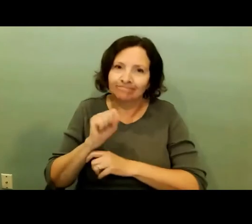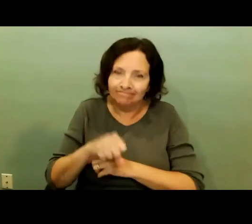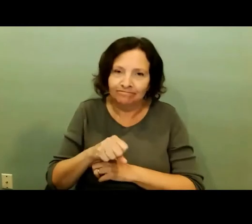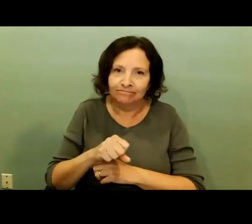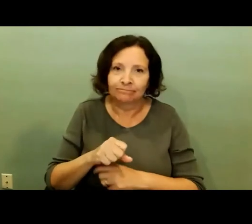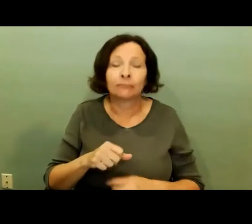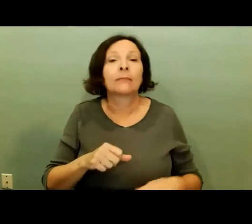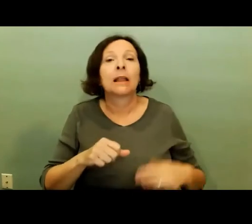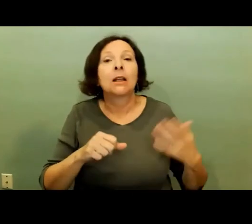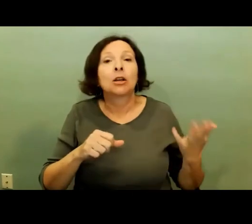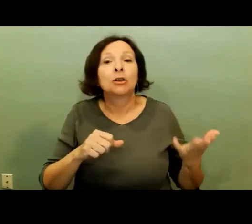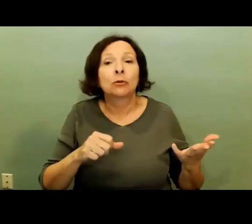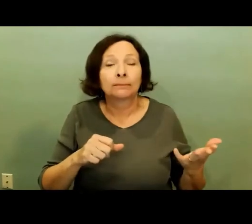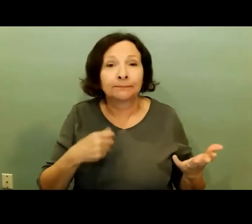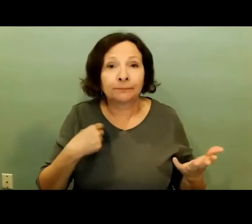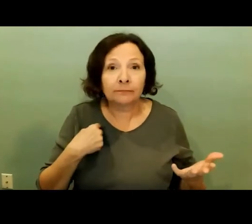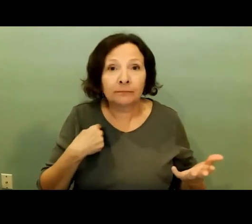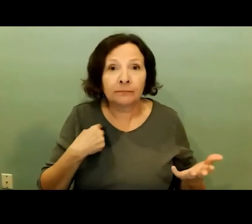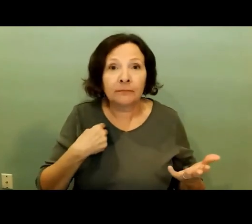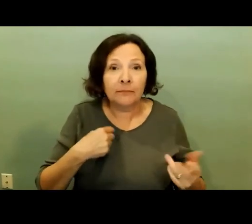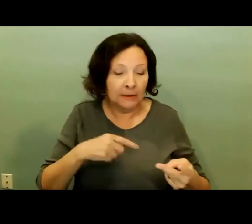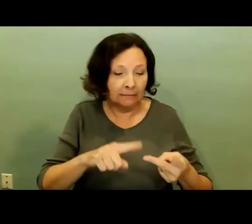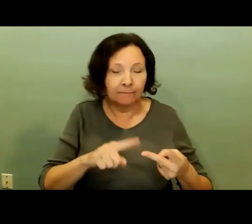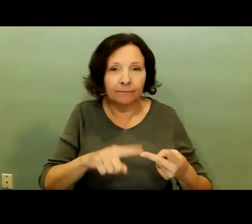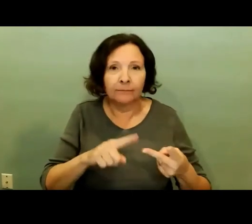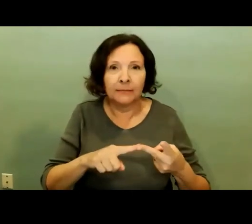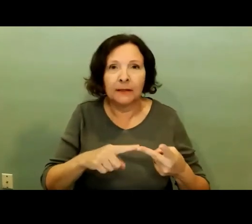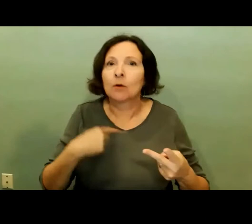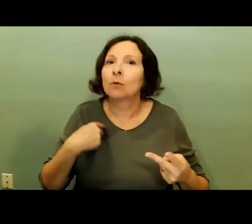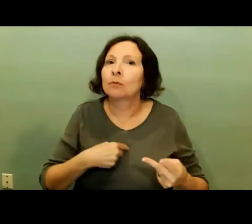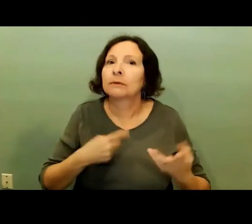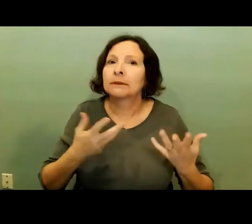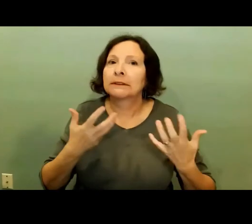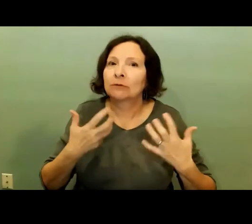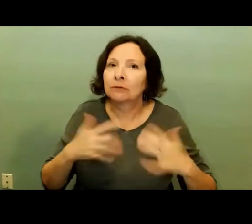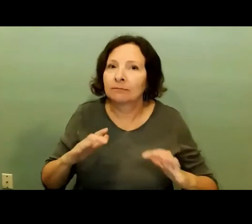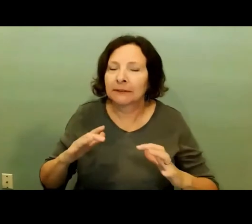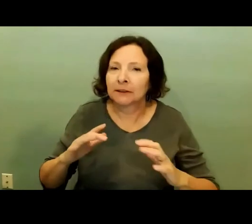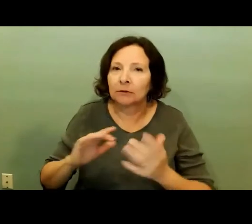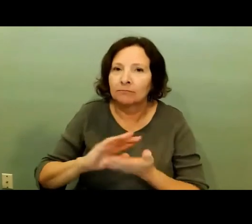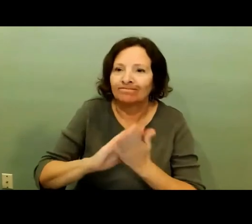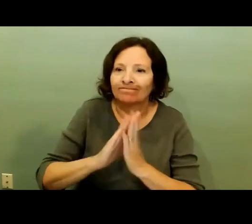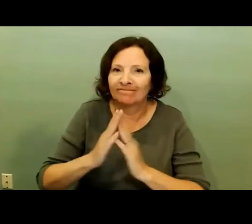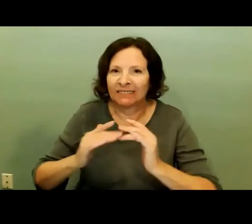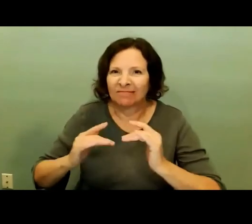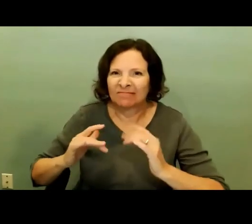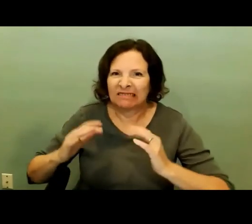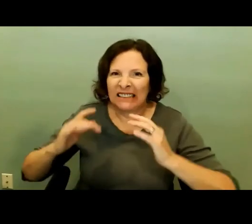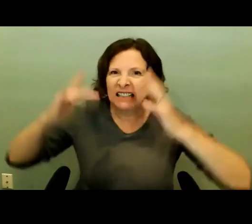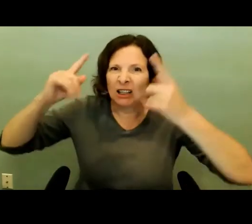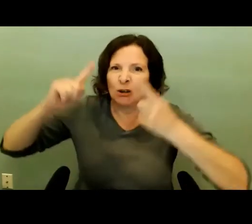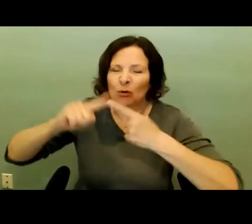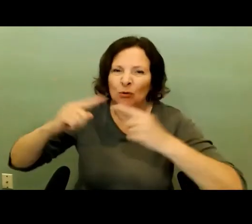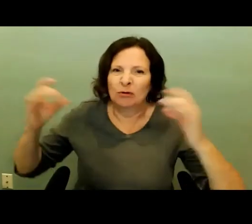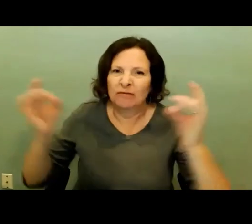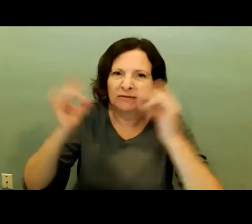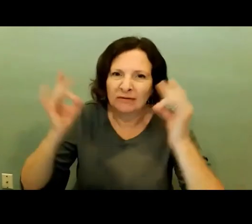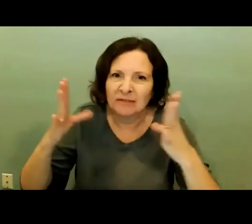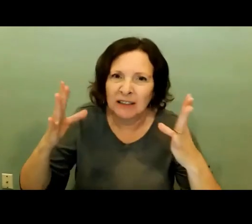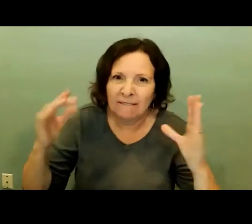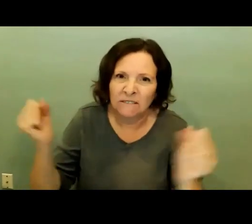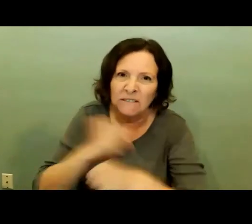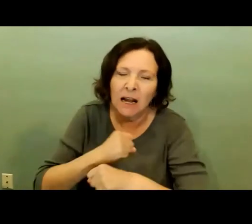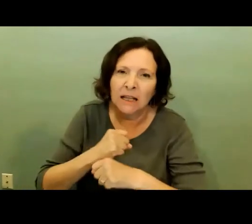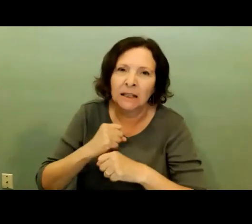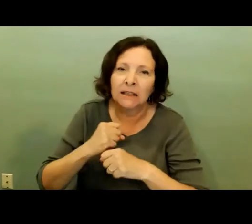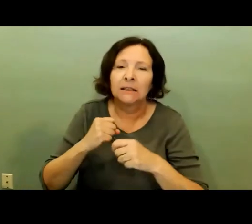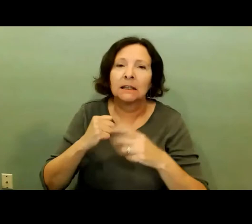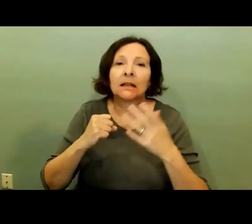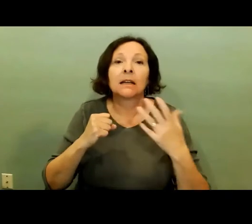and yet it is escalated to violence in our studies to 10 to 11% of any student reports.